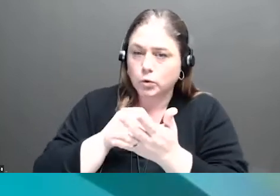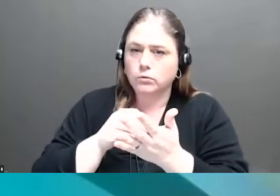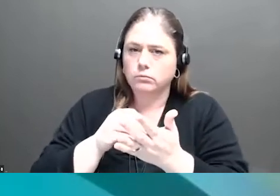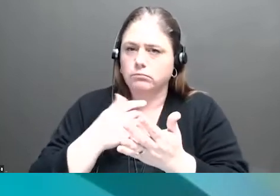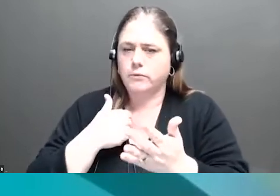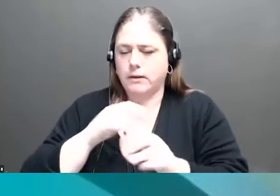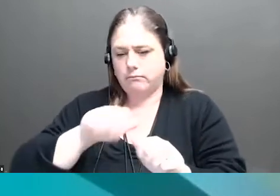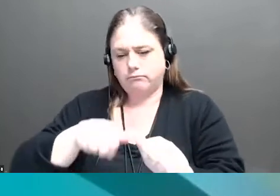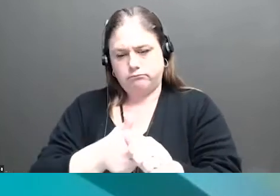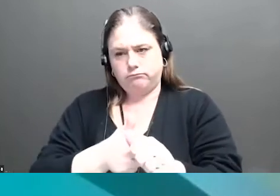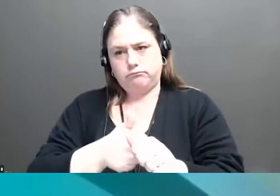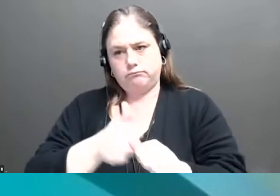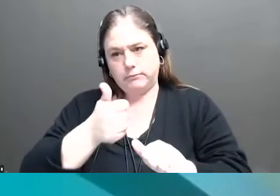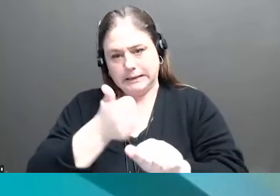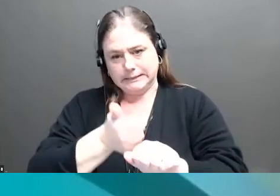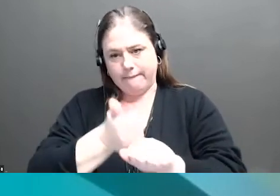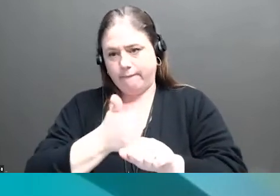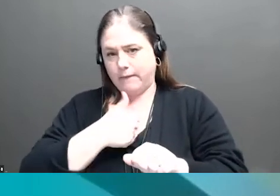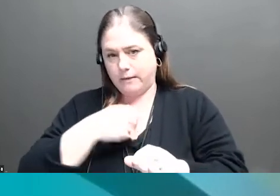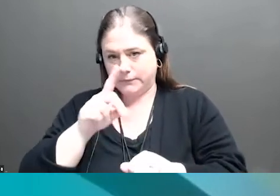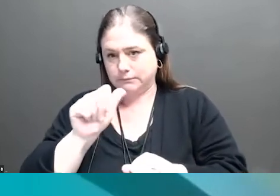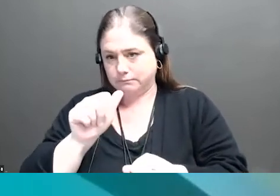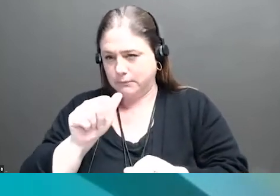We wanted to tap into the resourcefulness